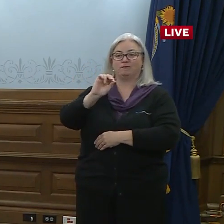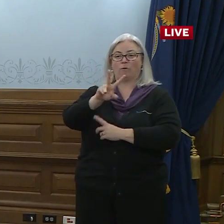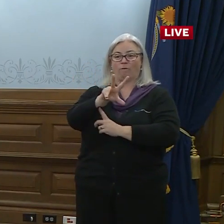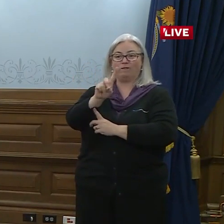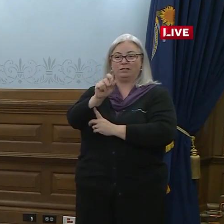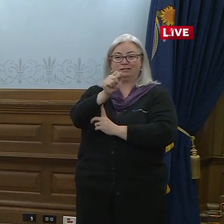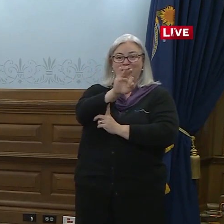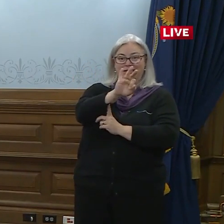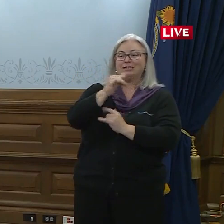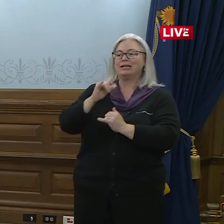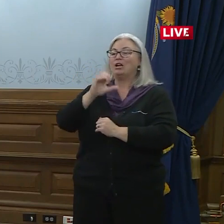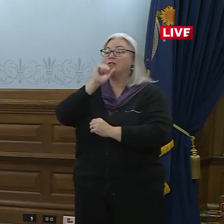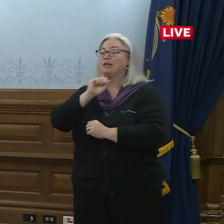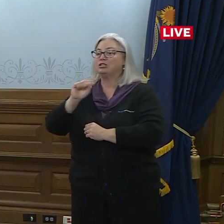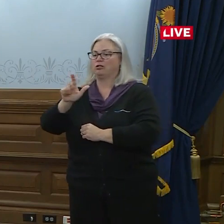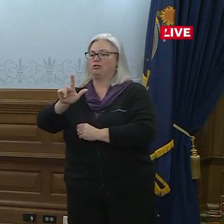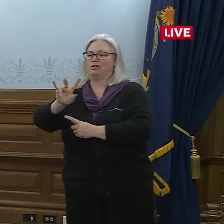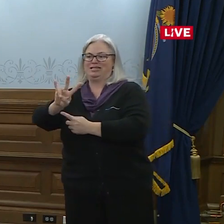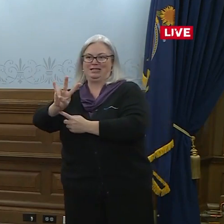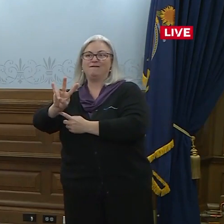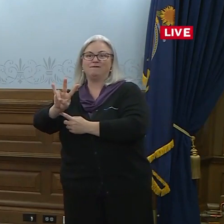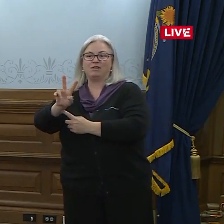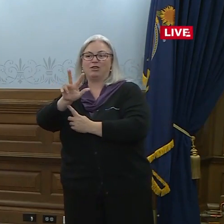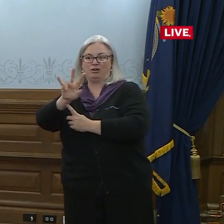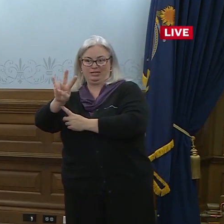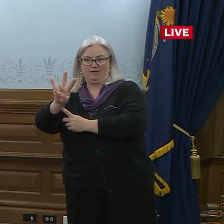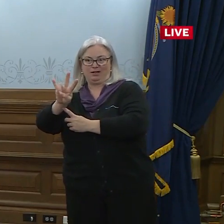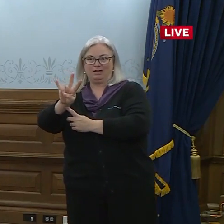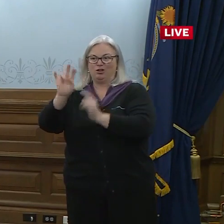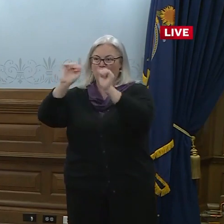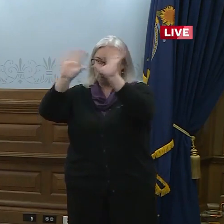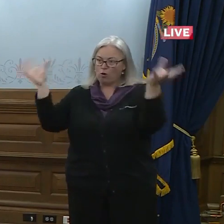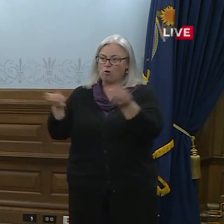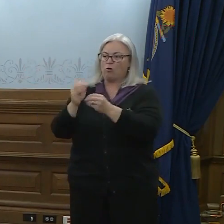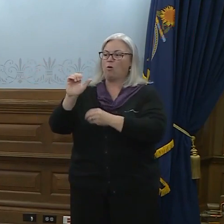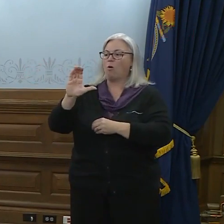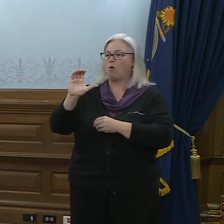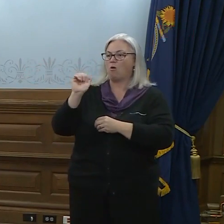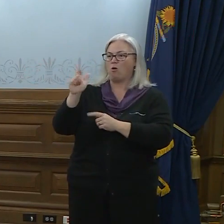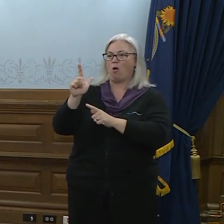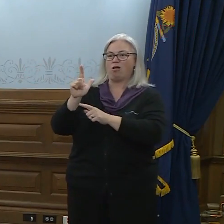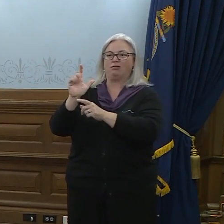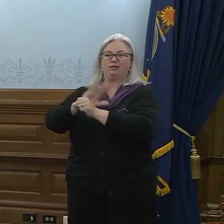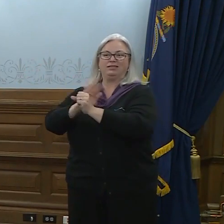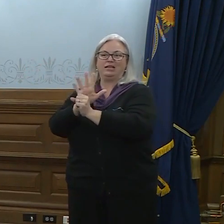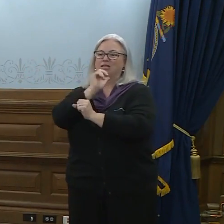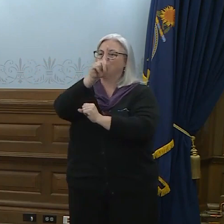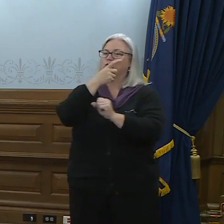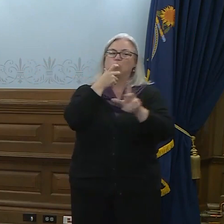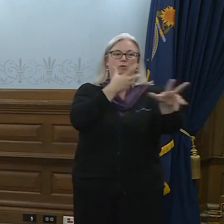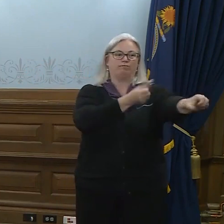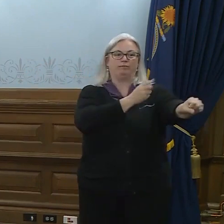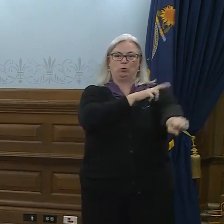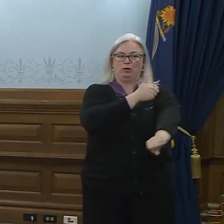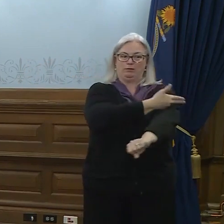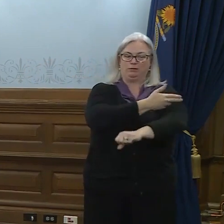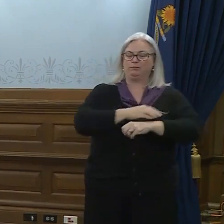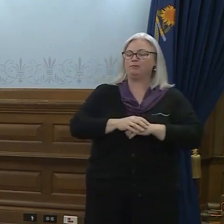KATE EG IS REPORTING THE AVERAGE AGE OF COVID-19 CASES IS NOW 37. THOSE ARE ALL CASES.